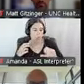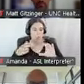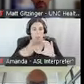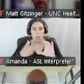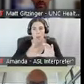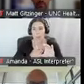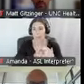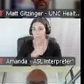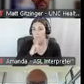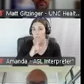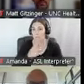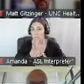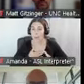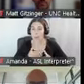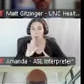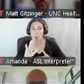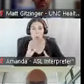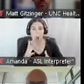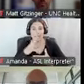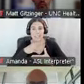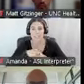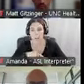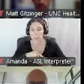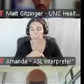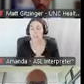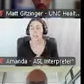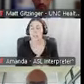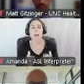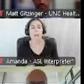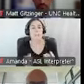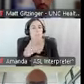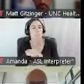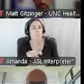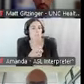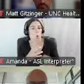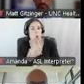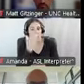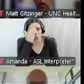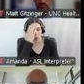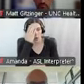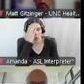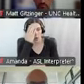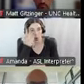your participation. Um, as many of you know, we've been implementing the rural health transformation